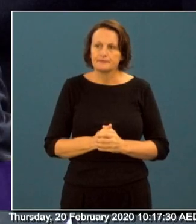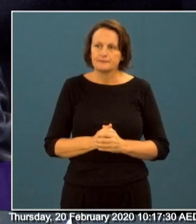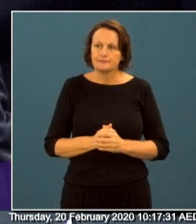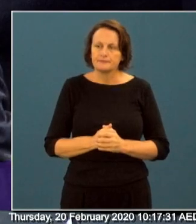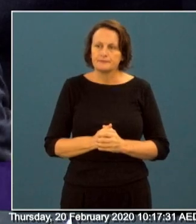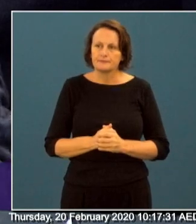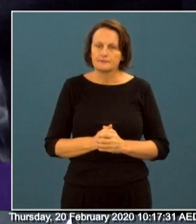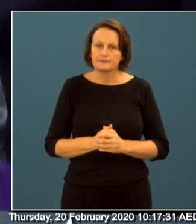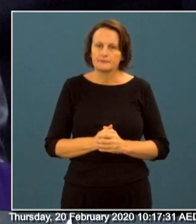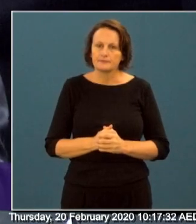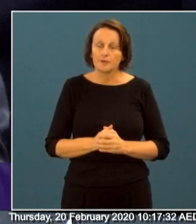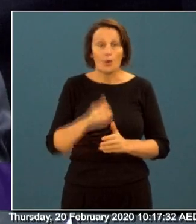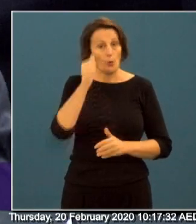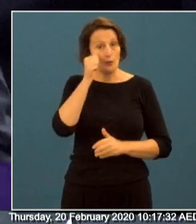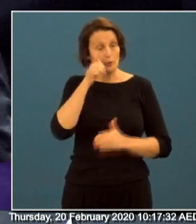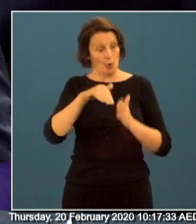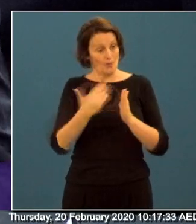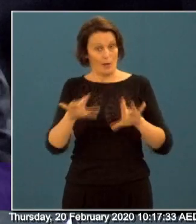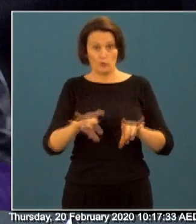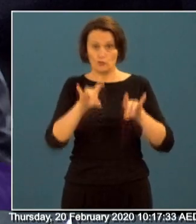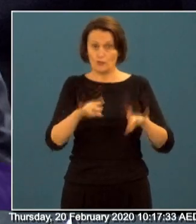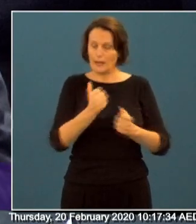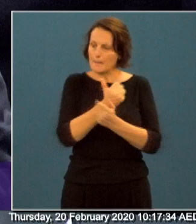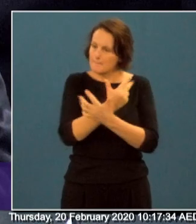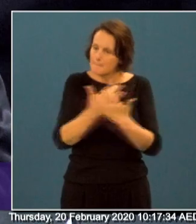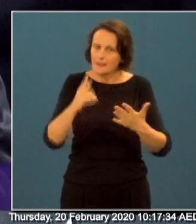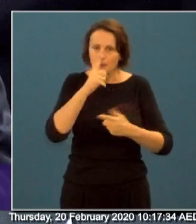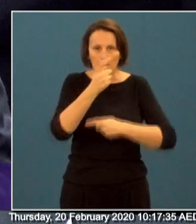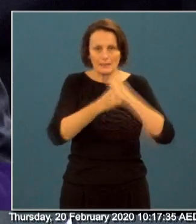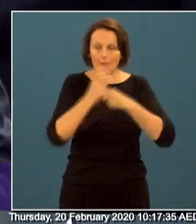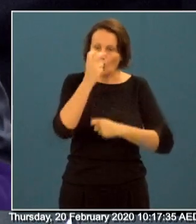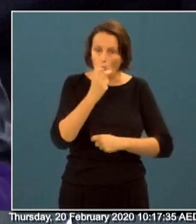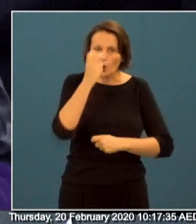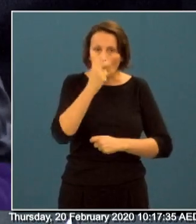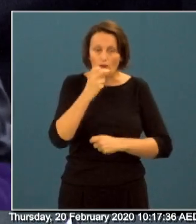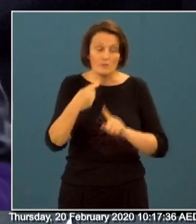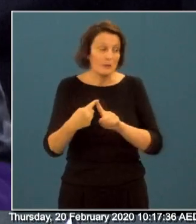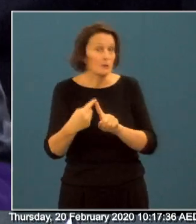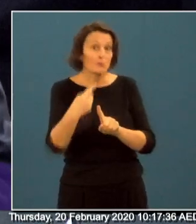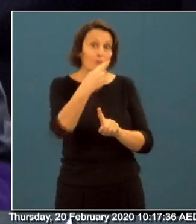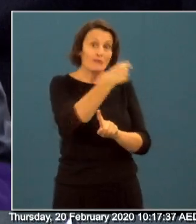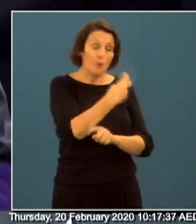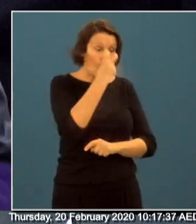with the ageing of population, many more people who would have died of a problem decades